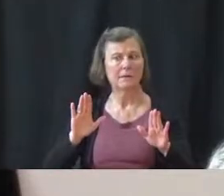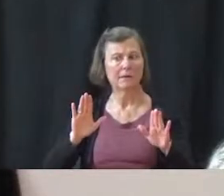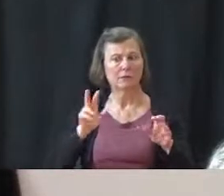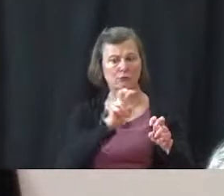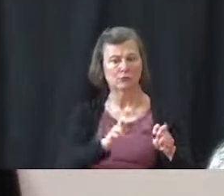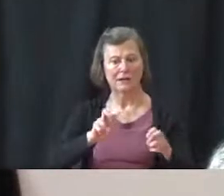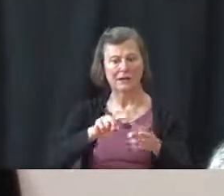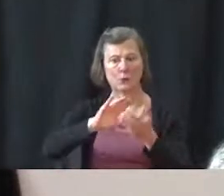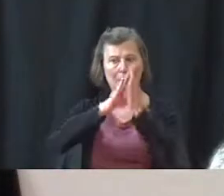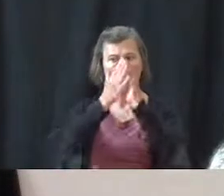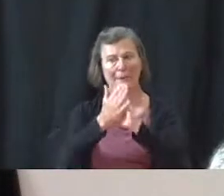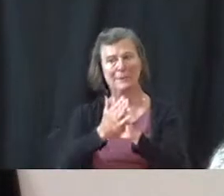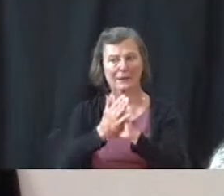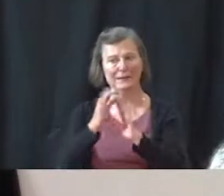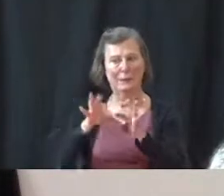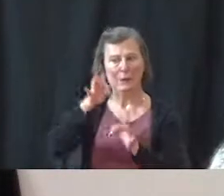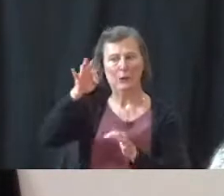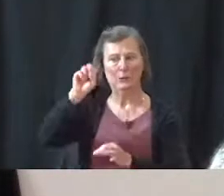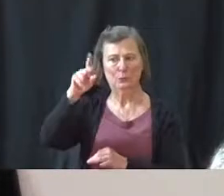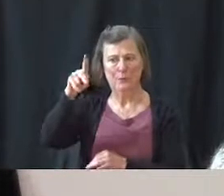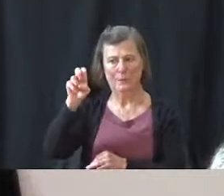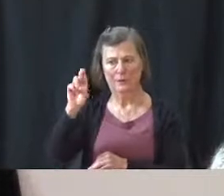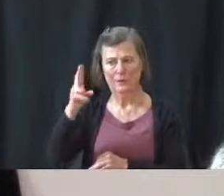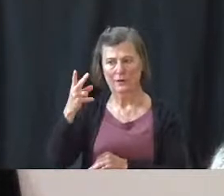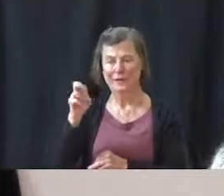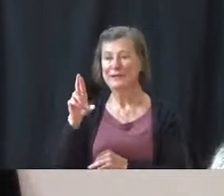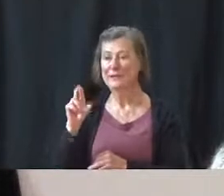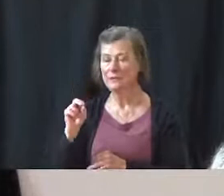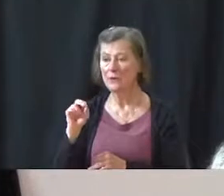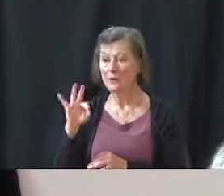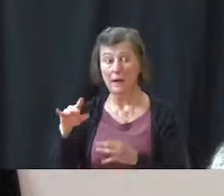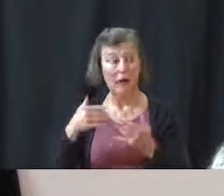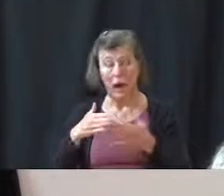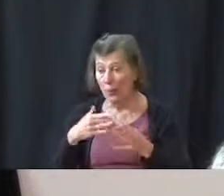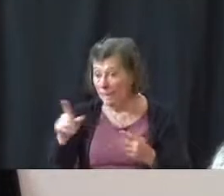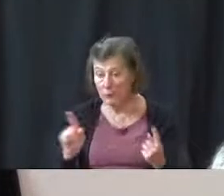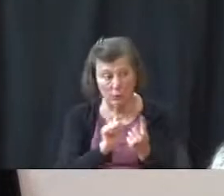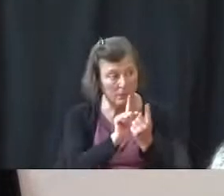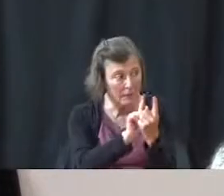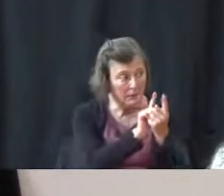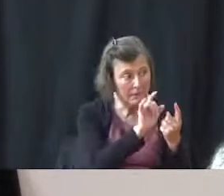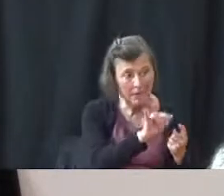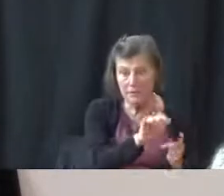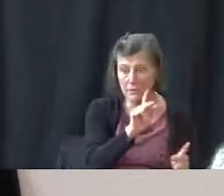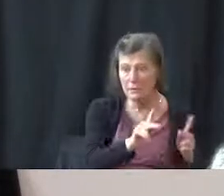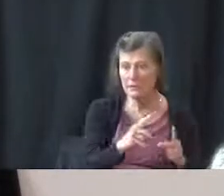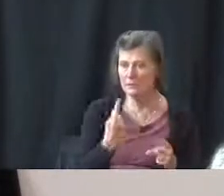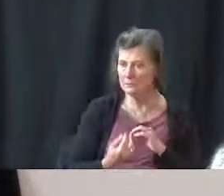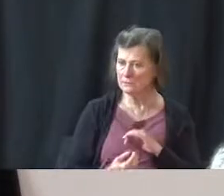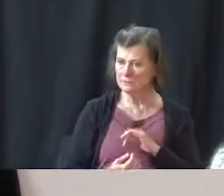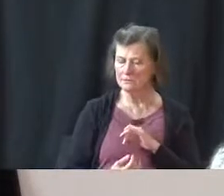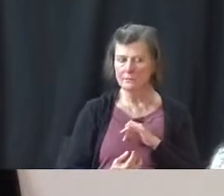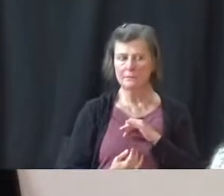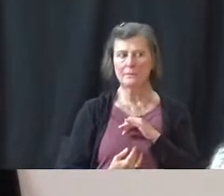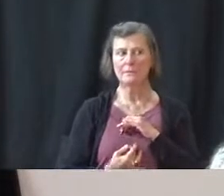When you encounter, however you encounter, such figures, something gets kindled within you.